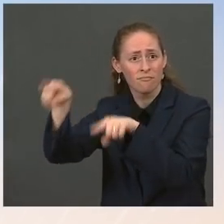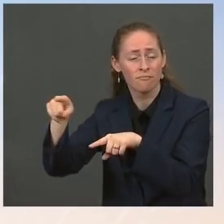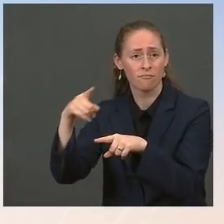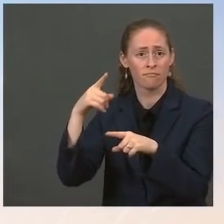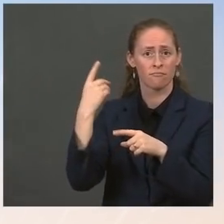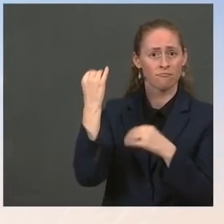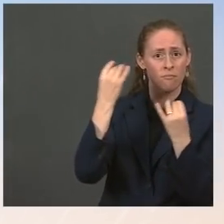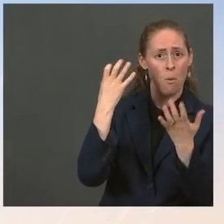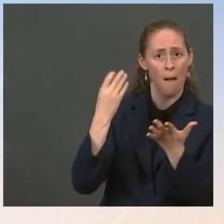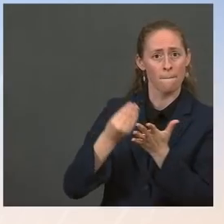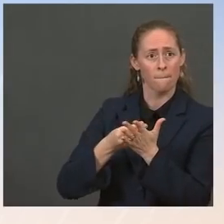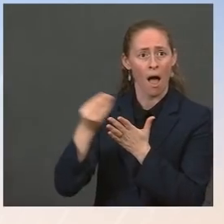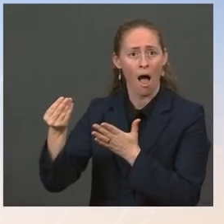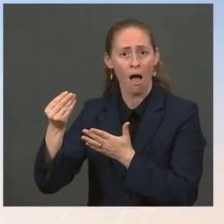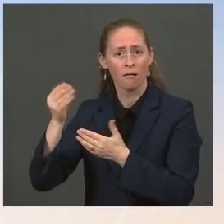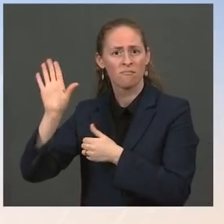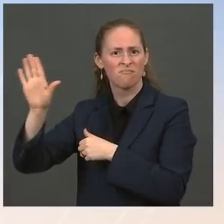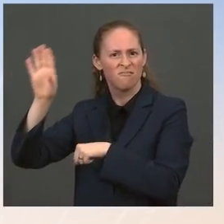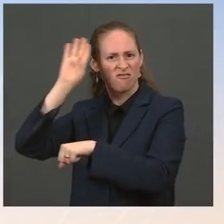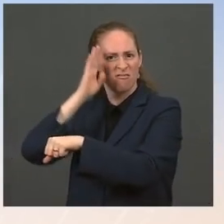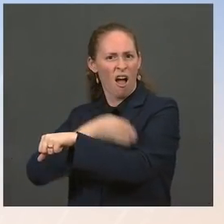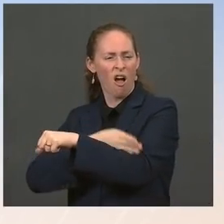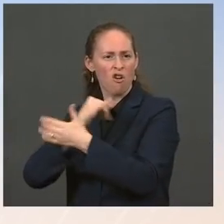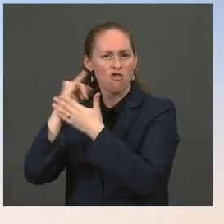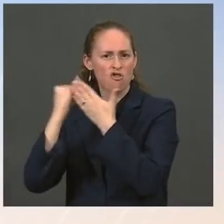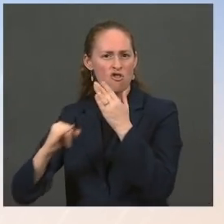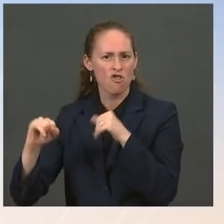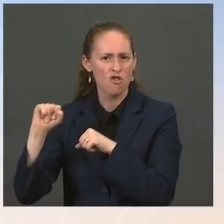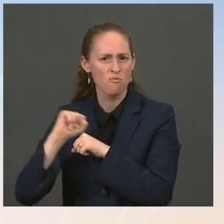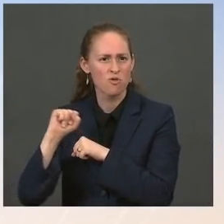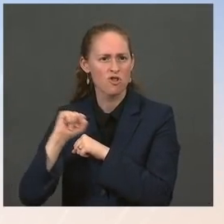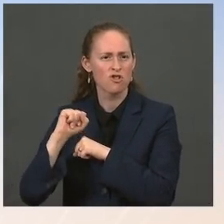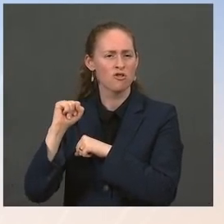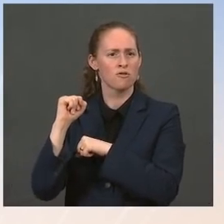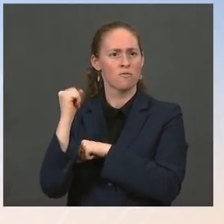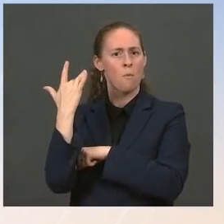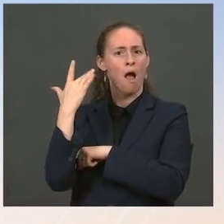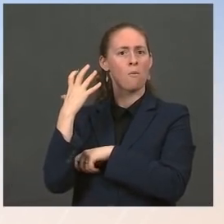who might be seeking either jobs in this administration or favors from this administration,